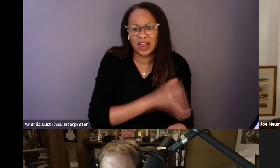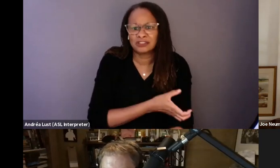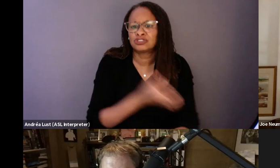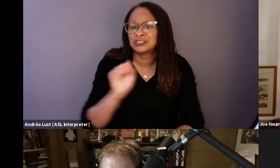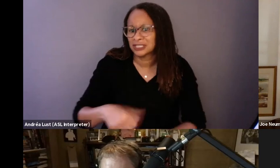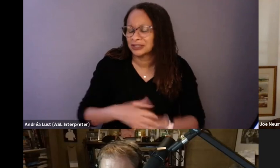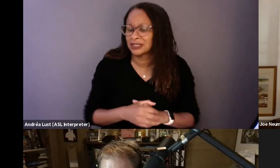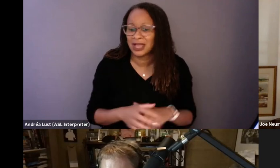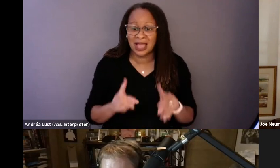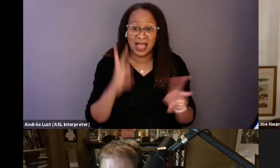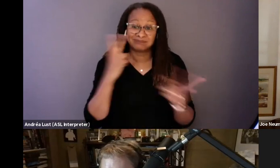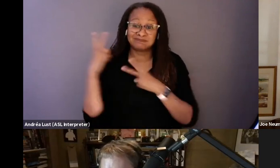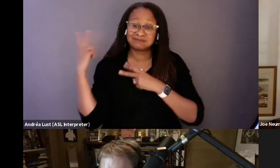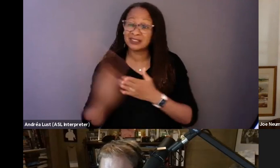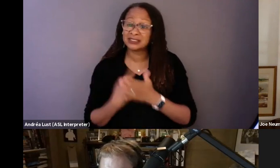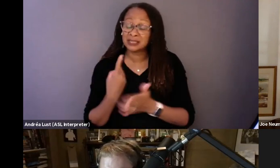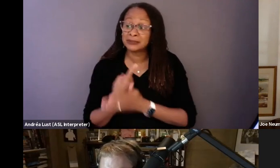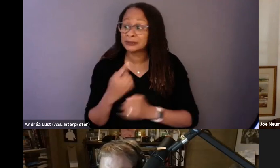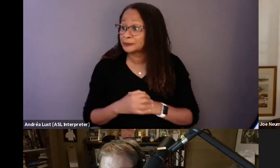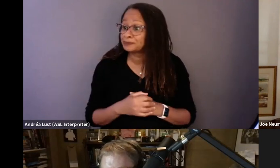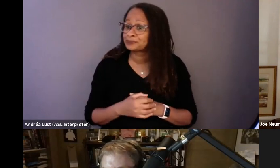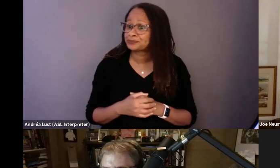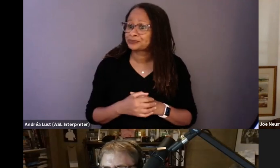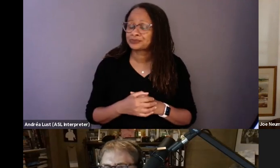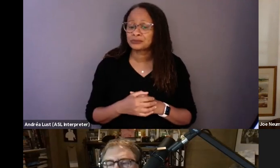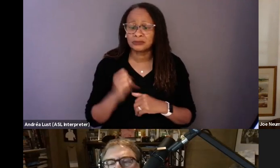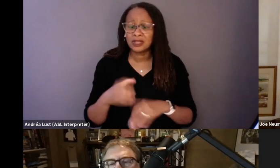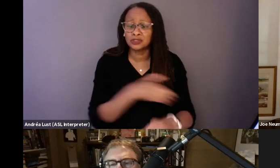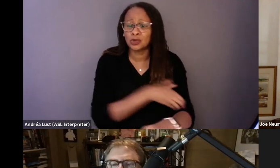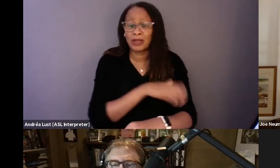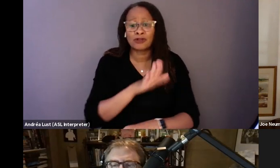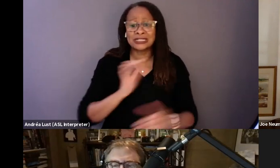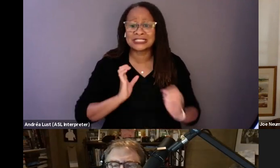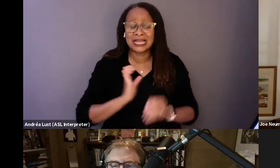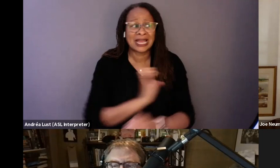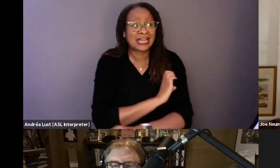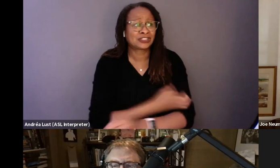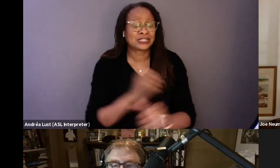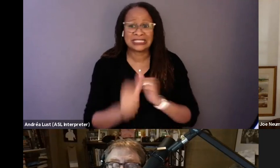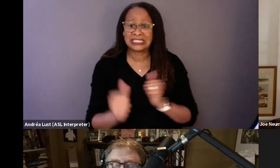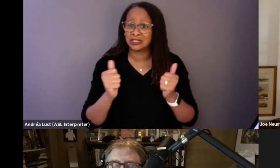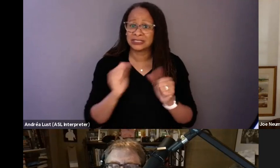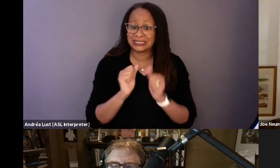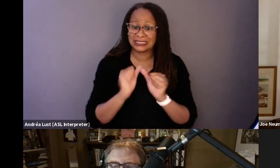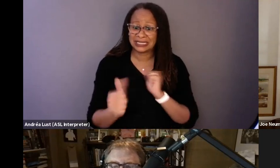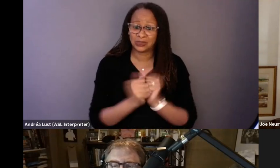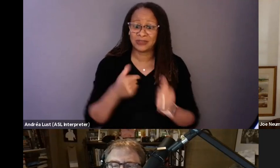I reflect on this at times and that it was so powerful. It's still a resonating with me because he was so close to me.